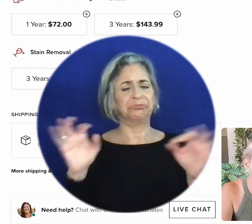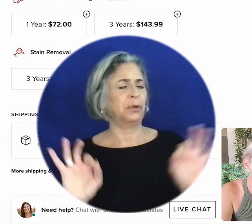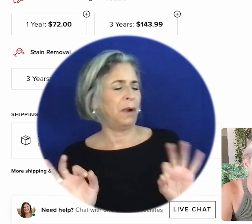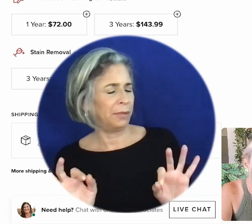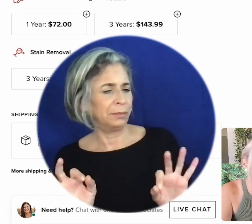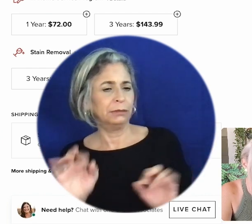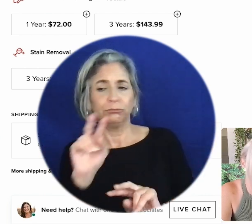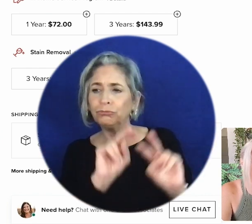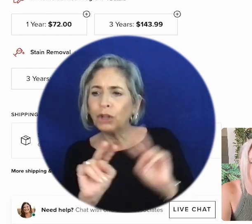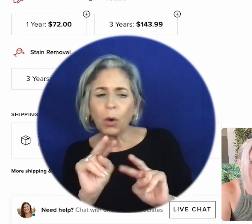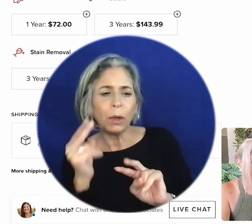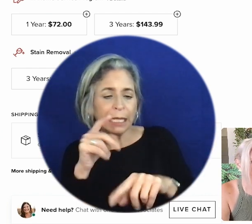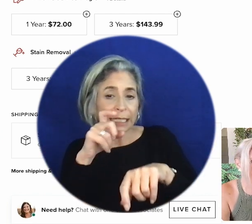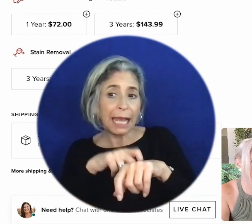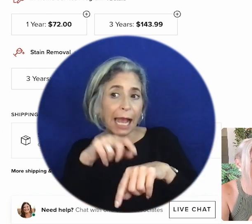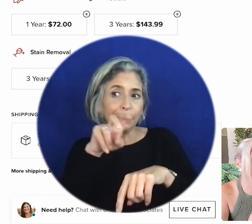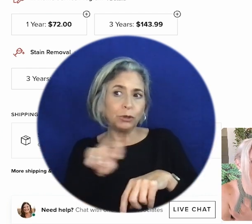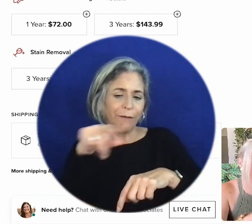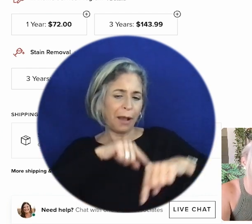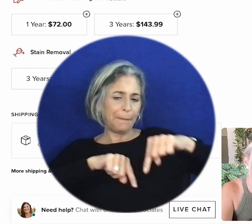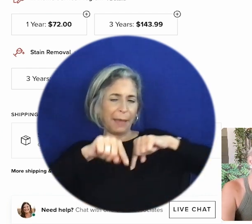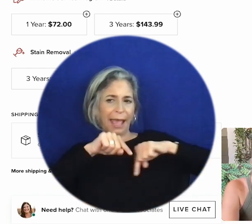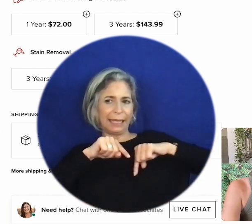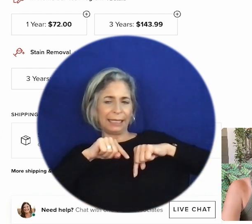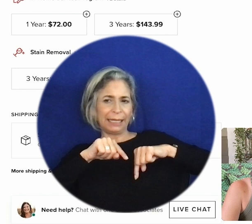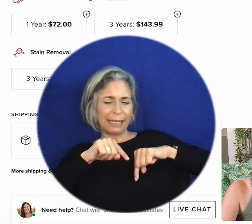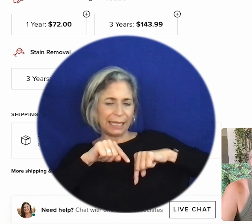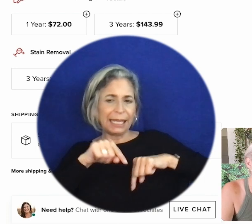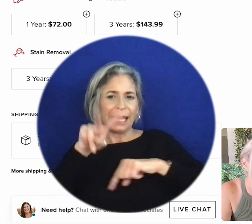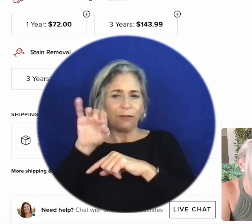All right, no problem. Let's go ahead and time travel back in our Vercel deploys